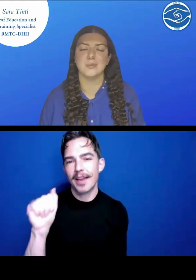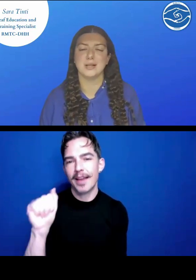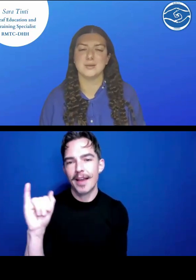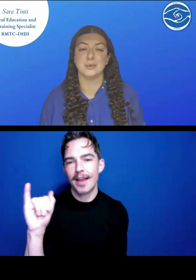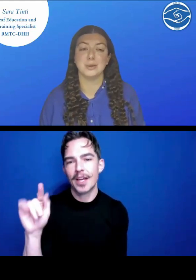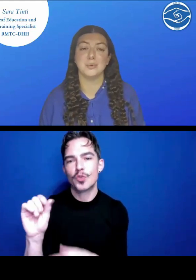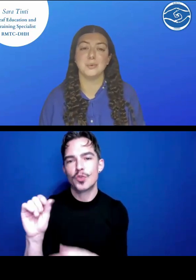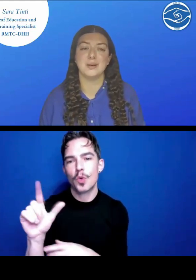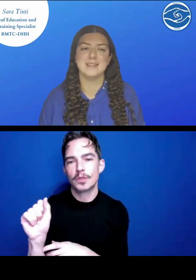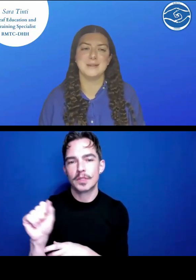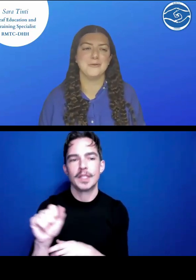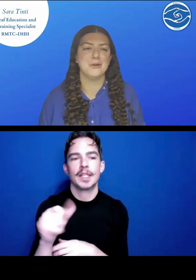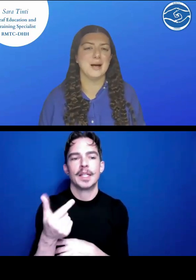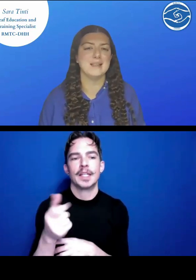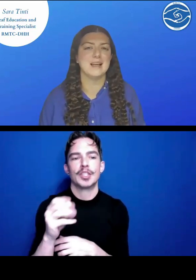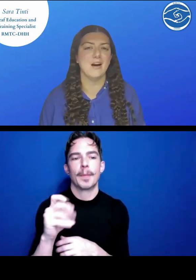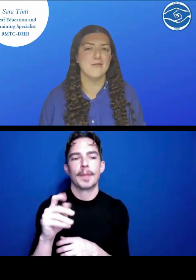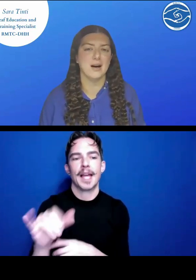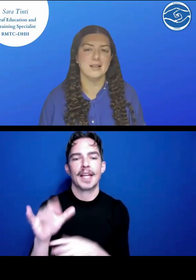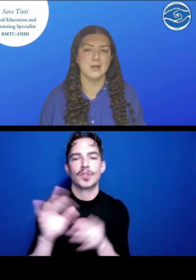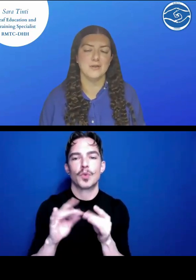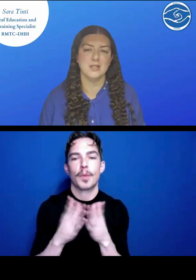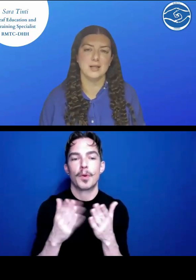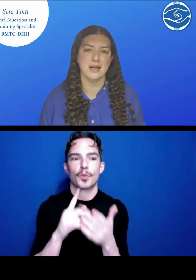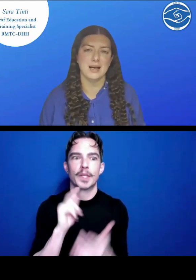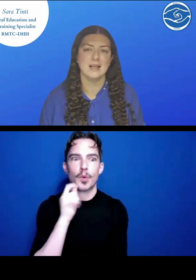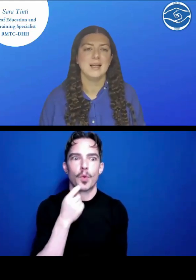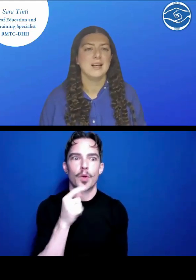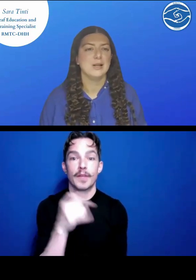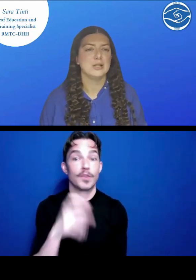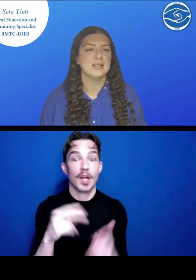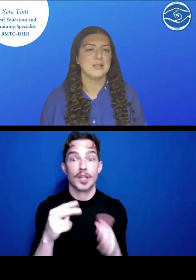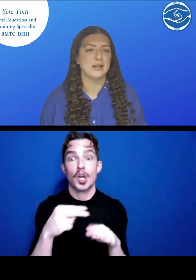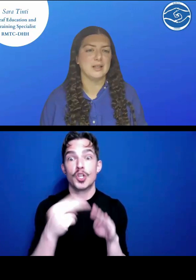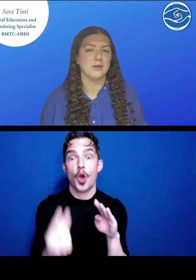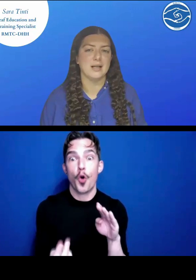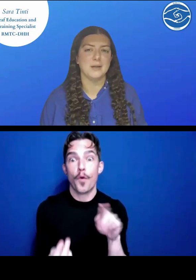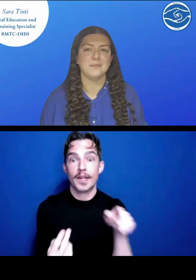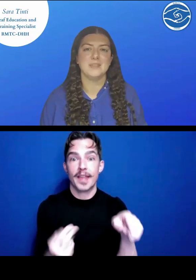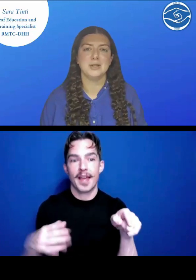Storybook is a really cool one, too. If you guys have not dove into it yet, she does a really great